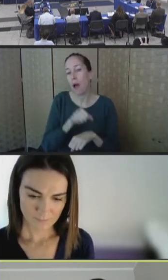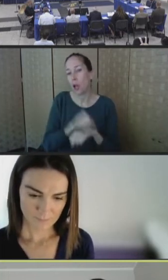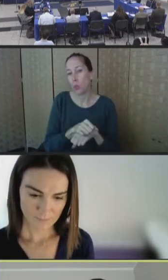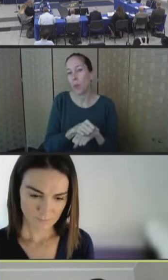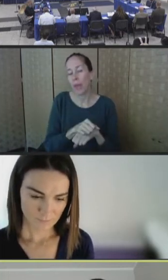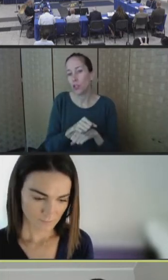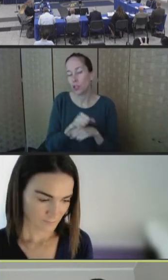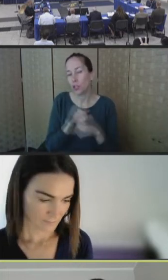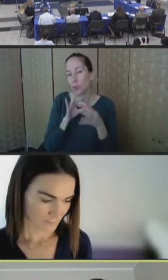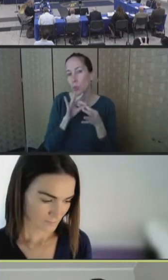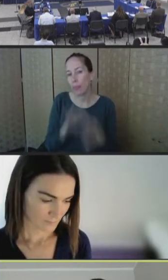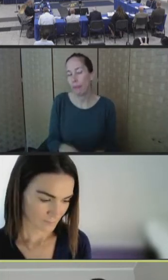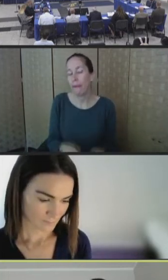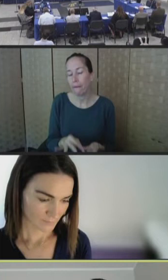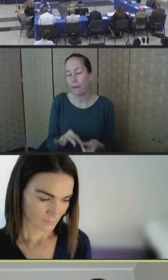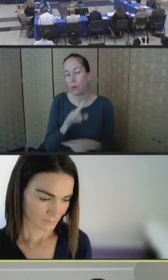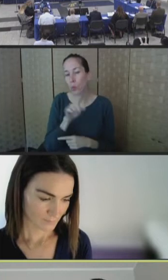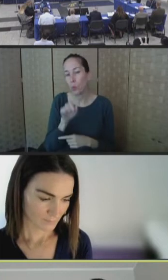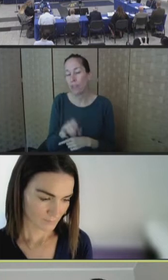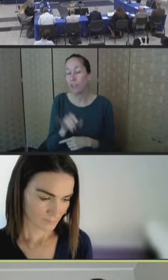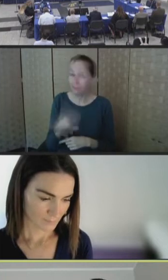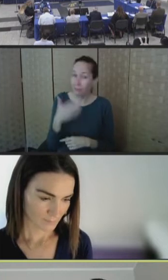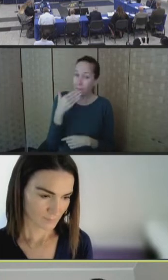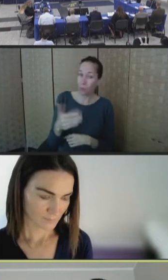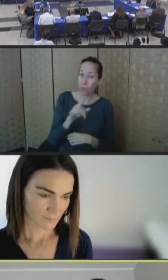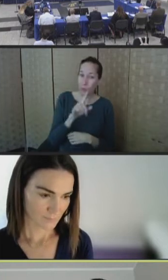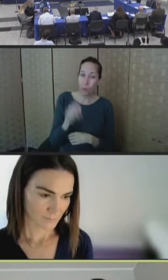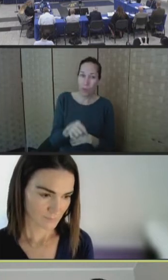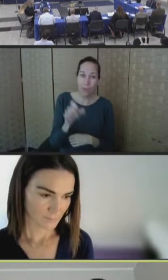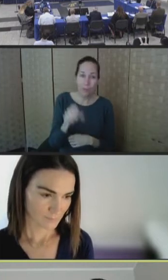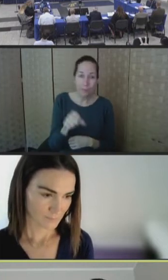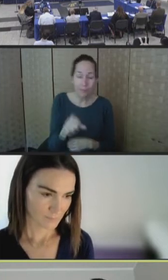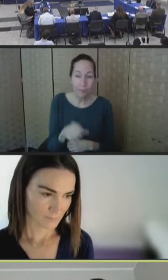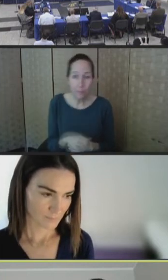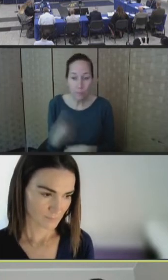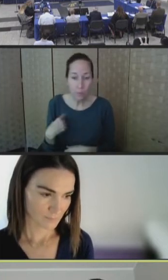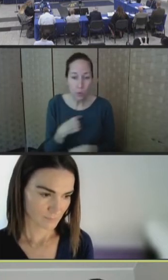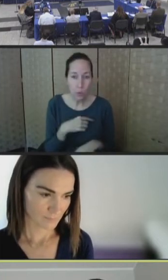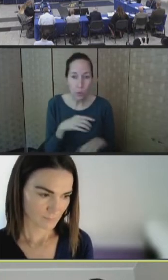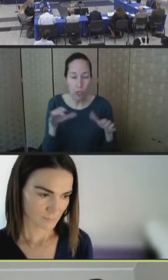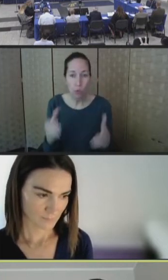really good question. We, you know, we as a group are -- we are fundamentally guided by an interest